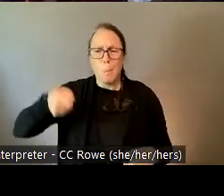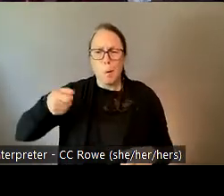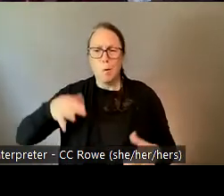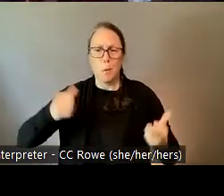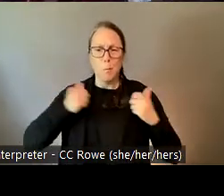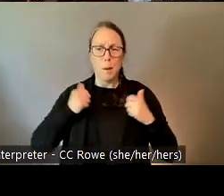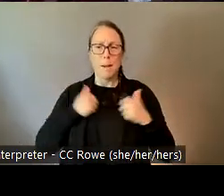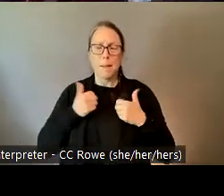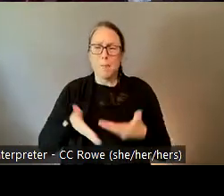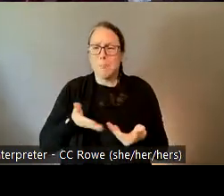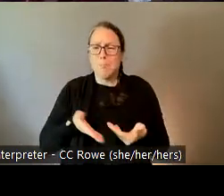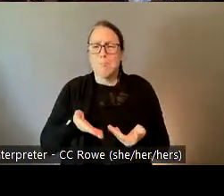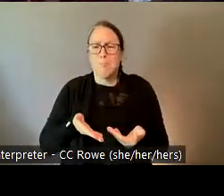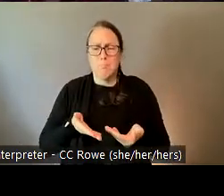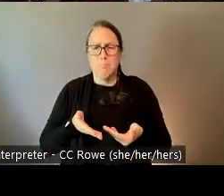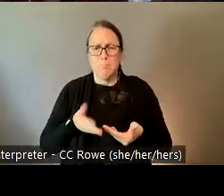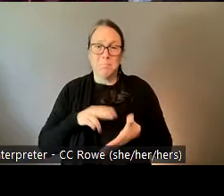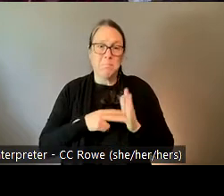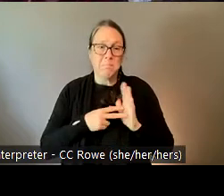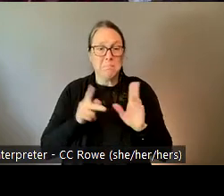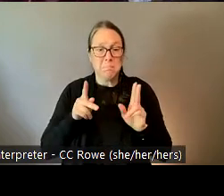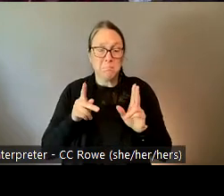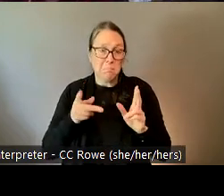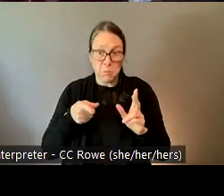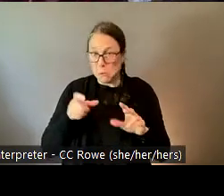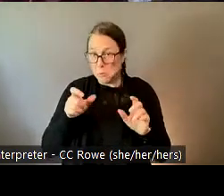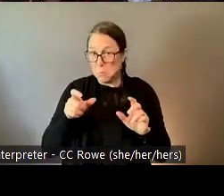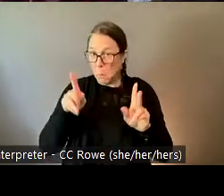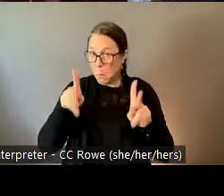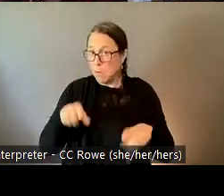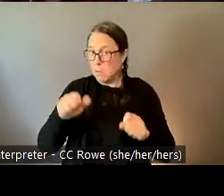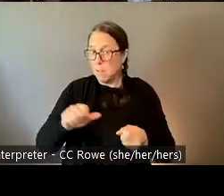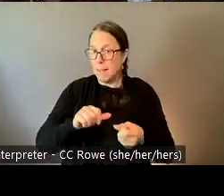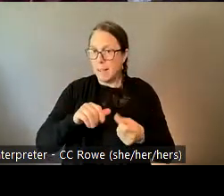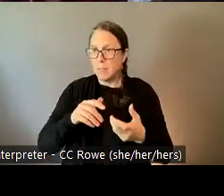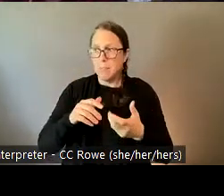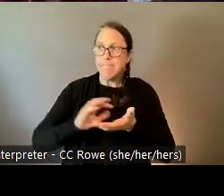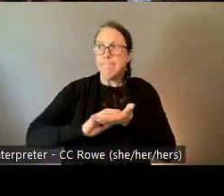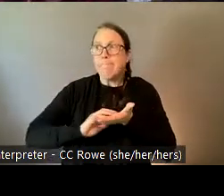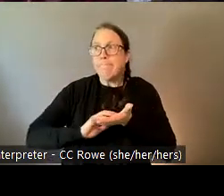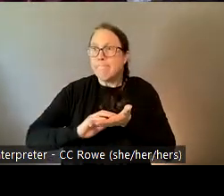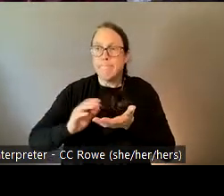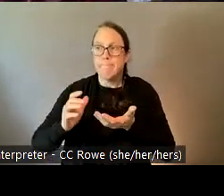so that someone could access Braille on the go. Cool.